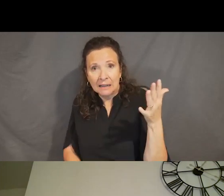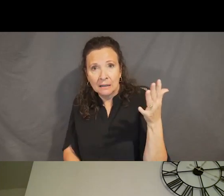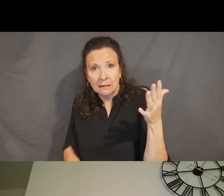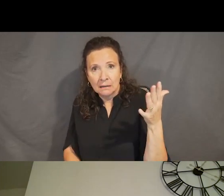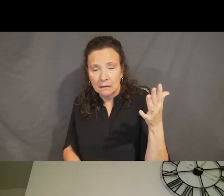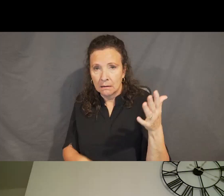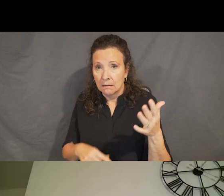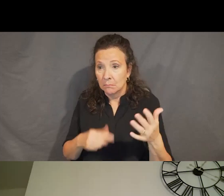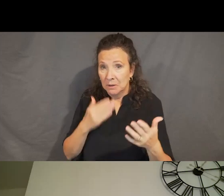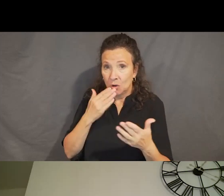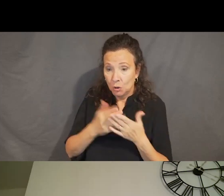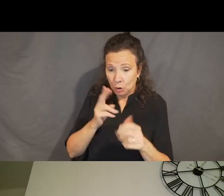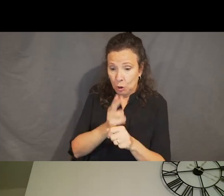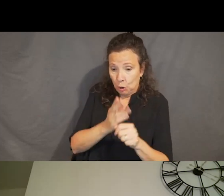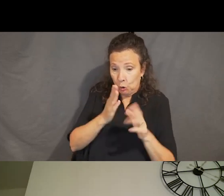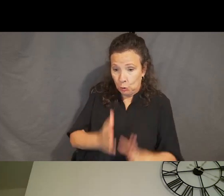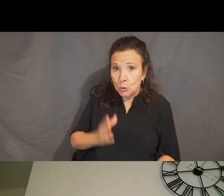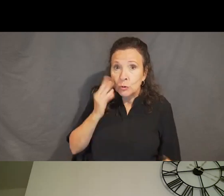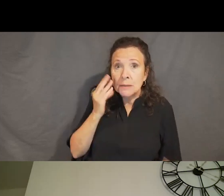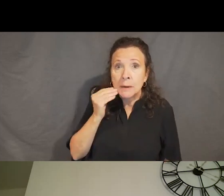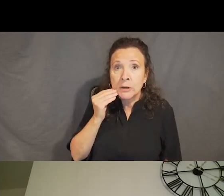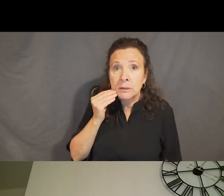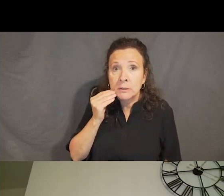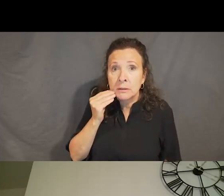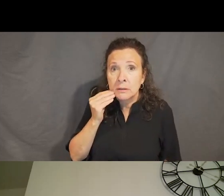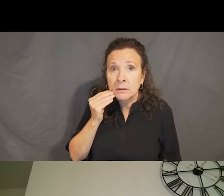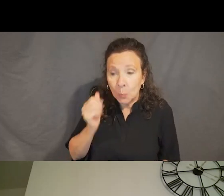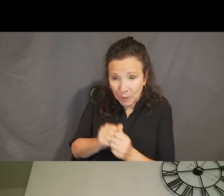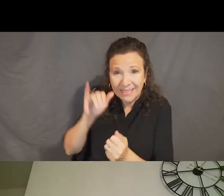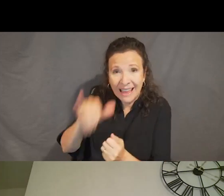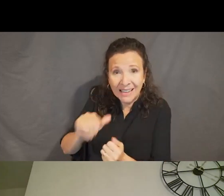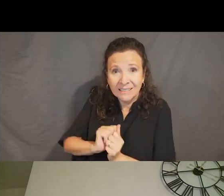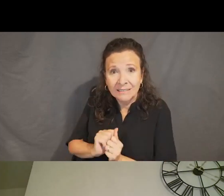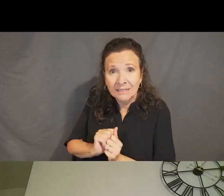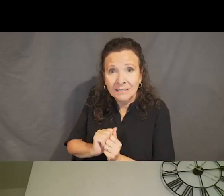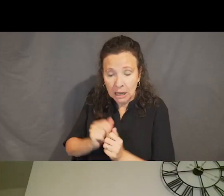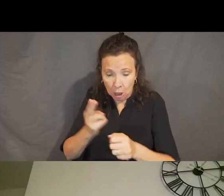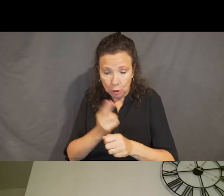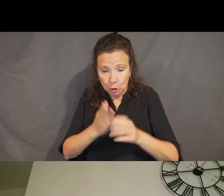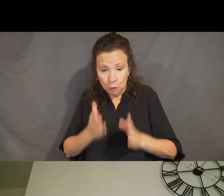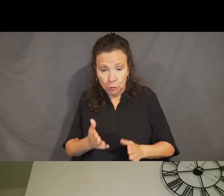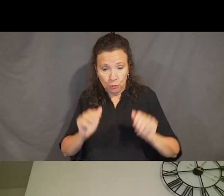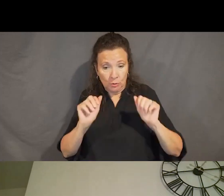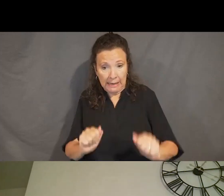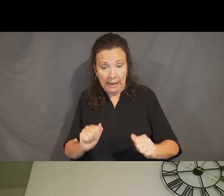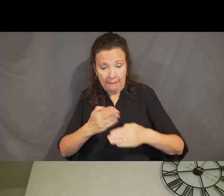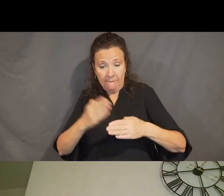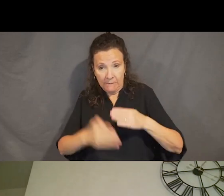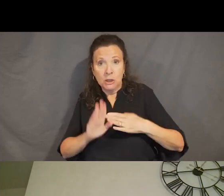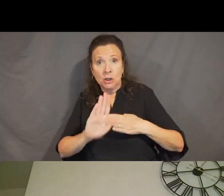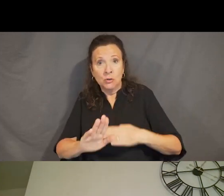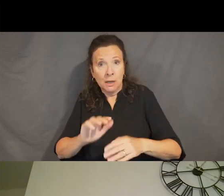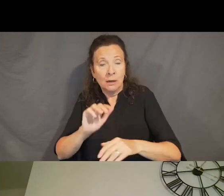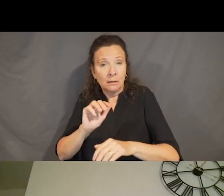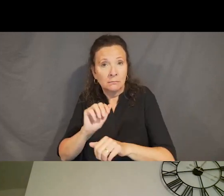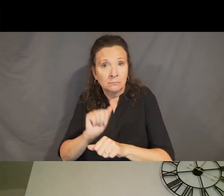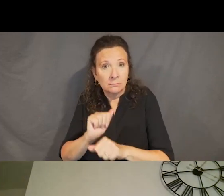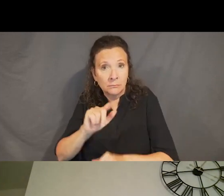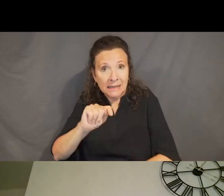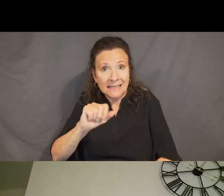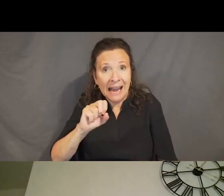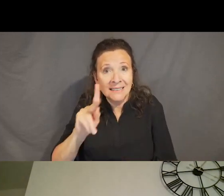and one where your users are able to actually complete their tasks. Checklists generally